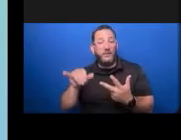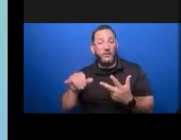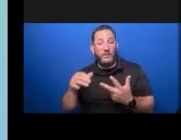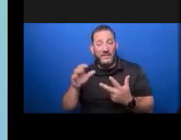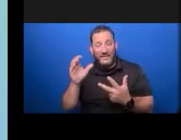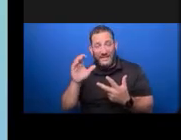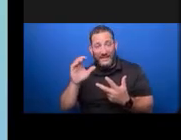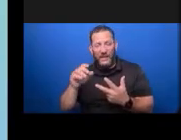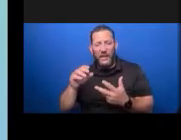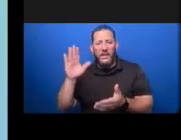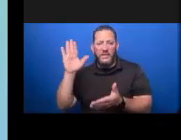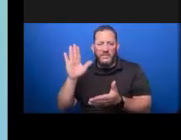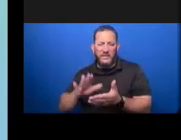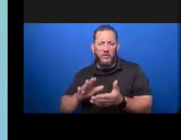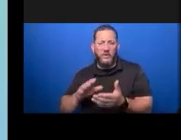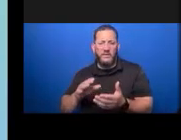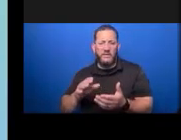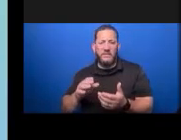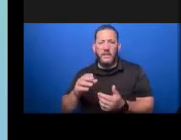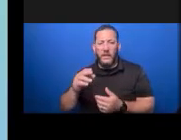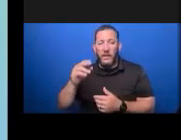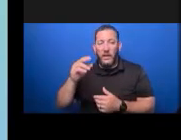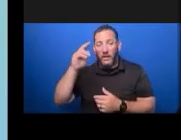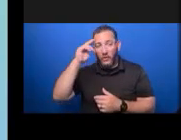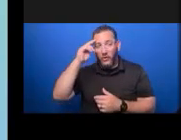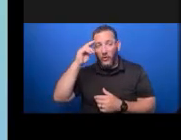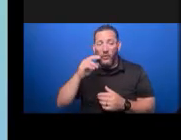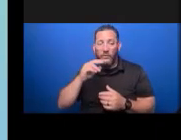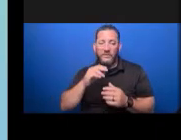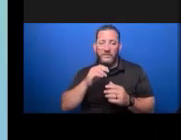neurotypical infants and infant siblings of autistic children